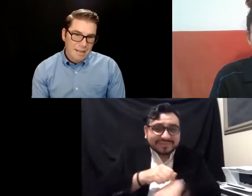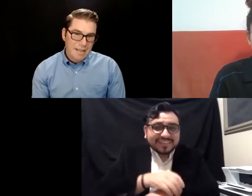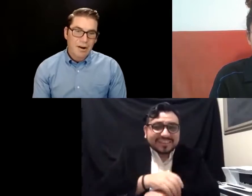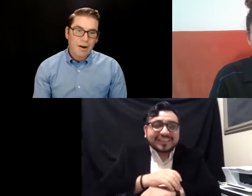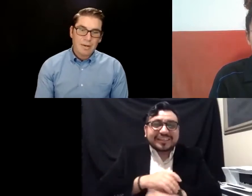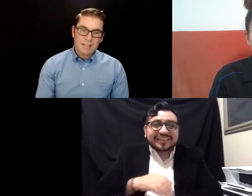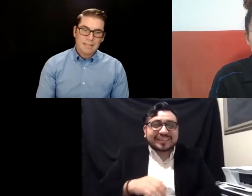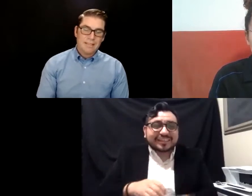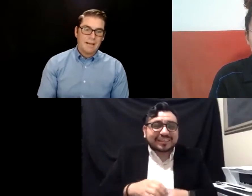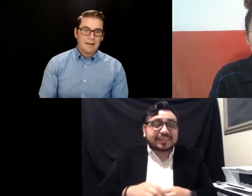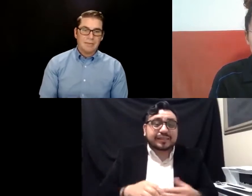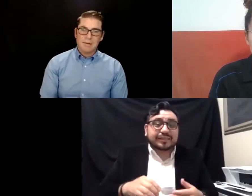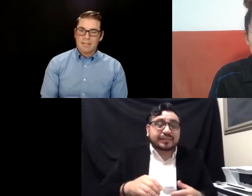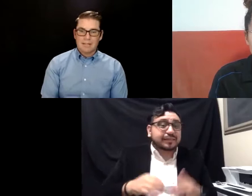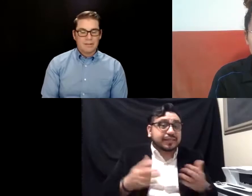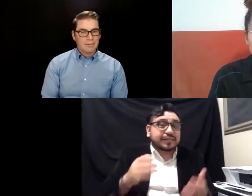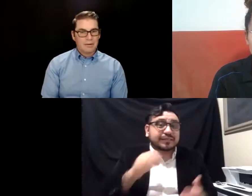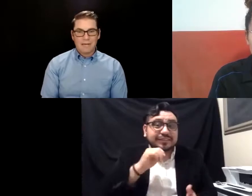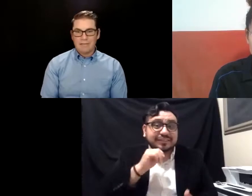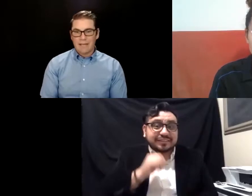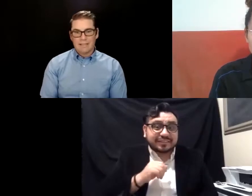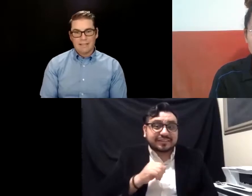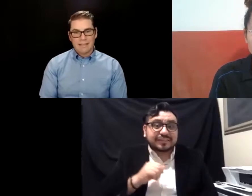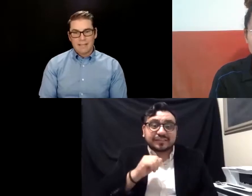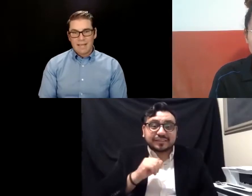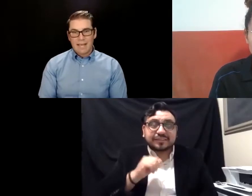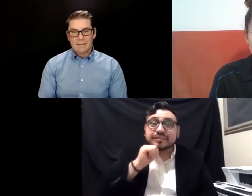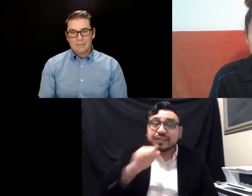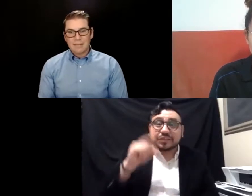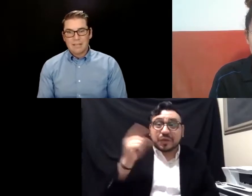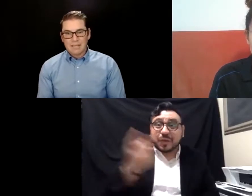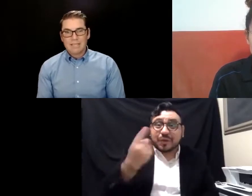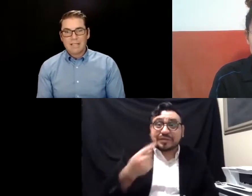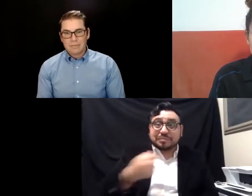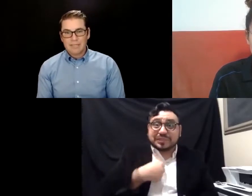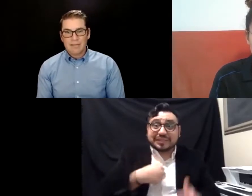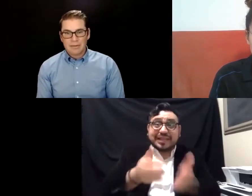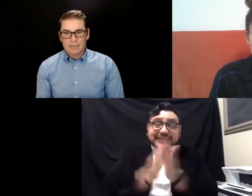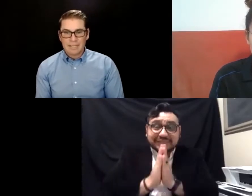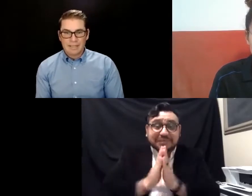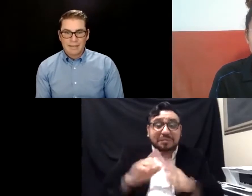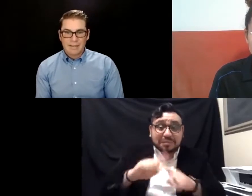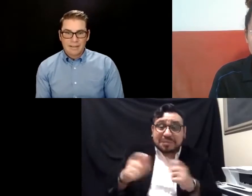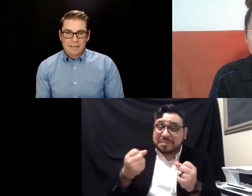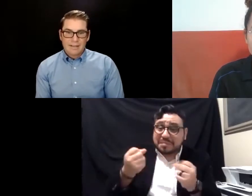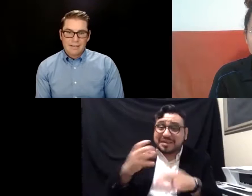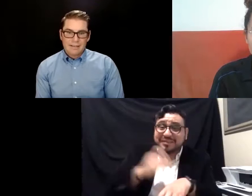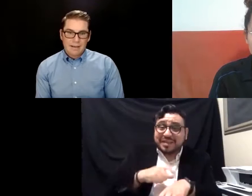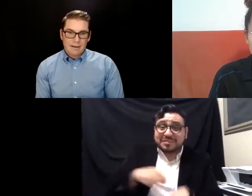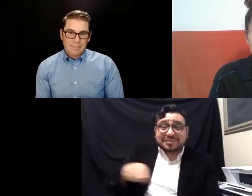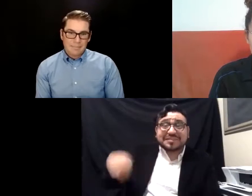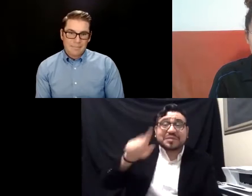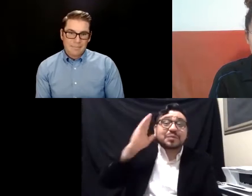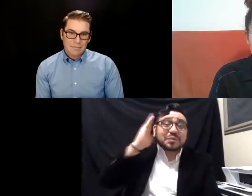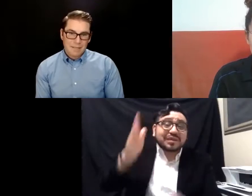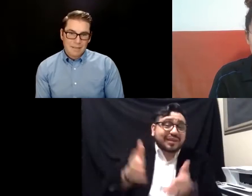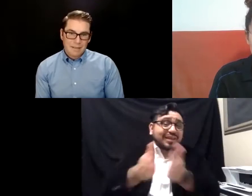And then always request an interpreter in advance, that can really be a scheduling difficulty.